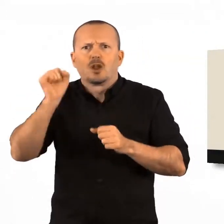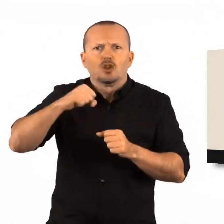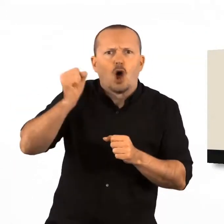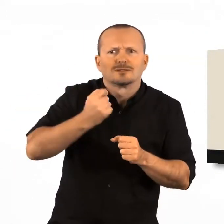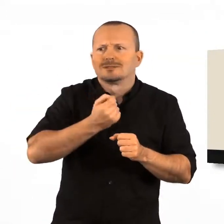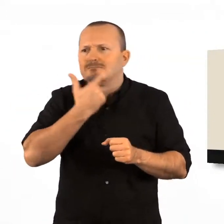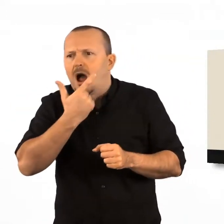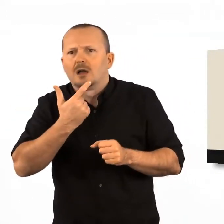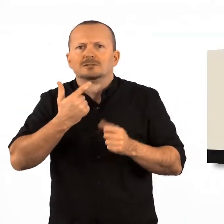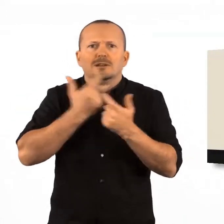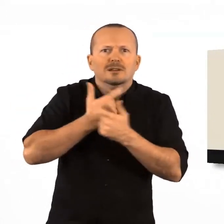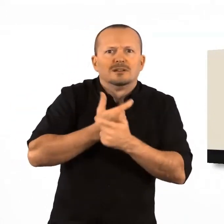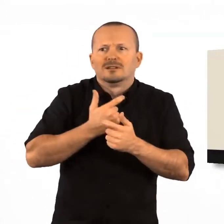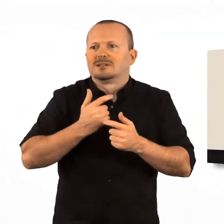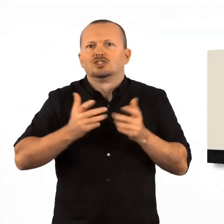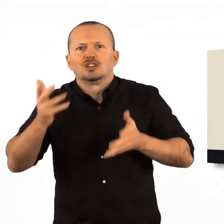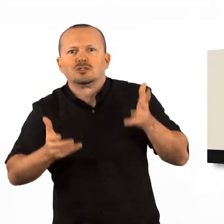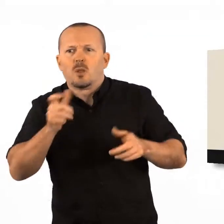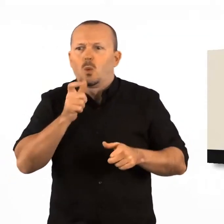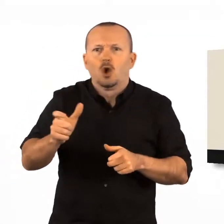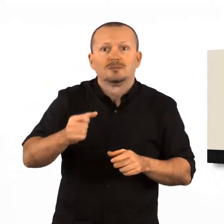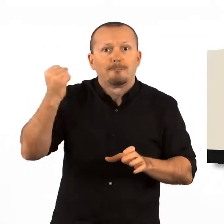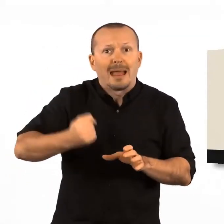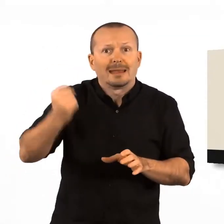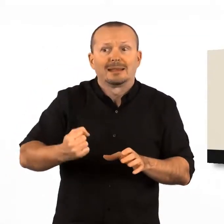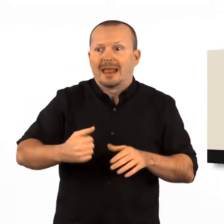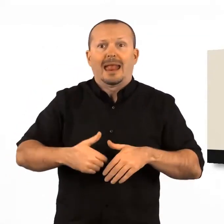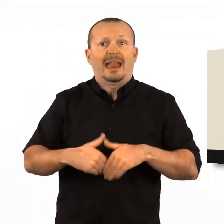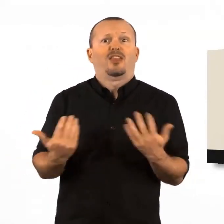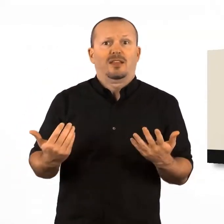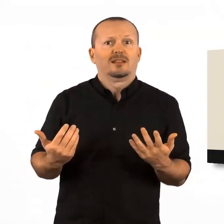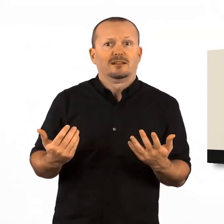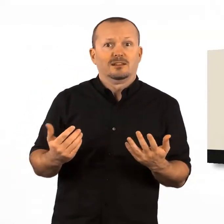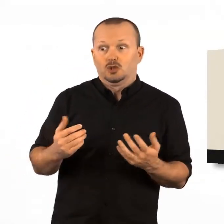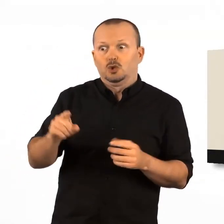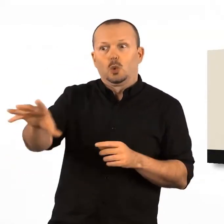smiles, their nods, their bangs, whatever. That banging’s a great example so its just